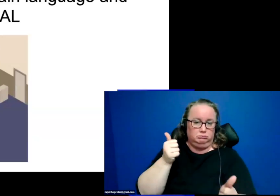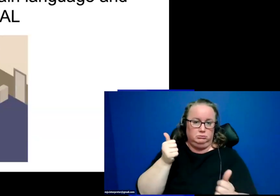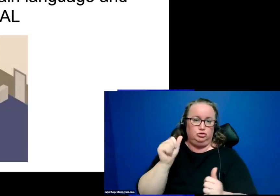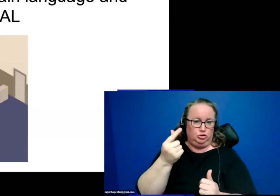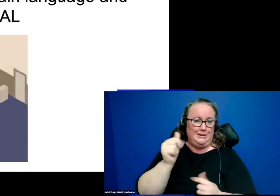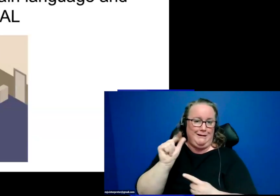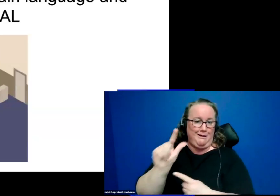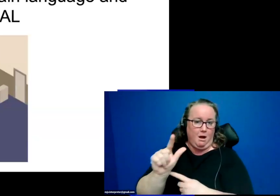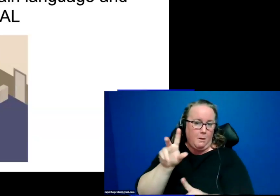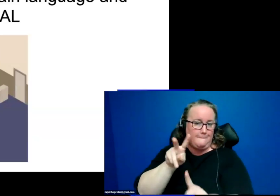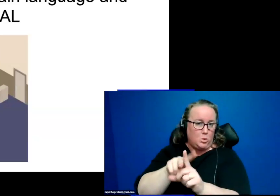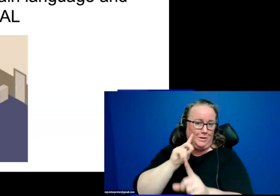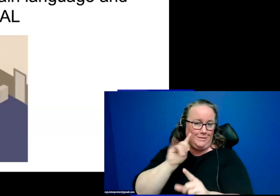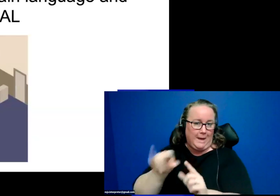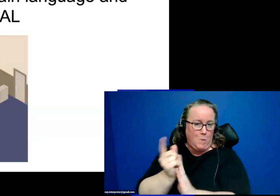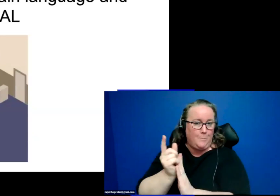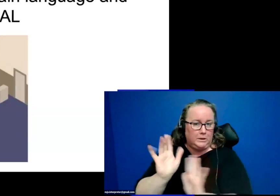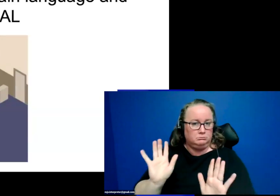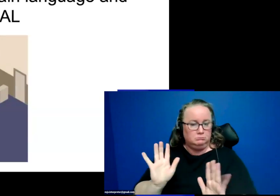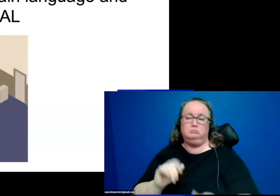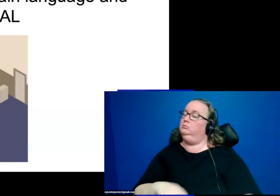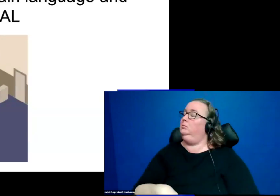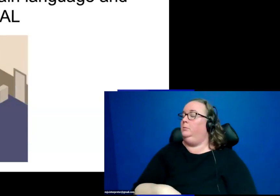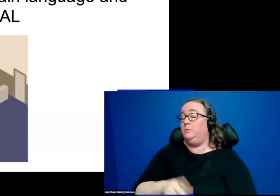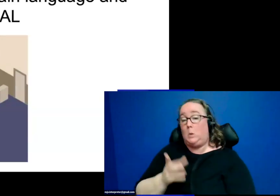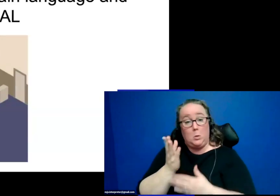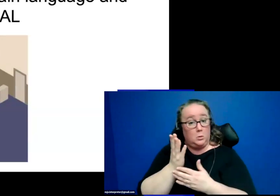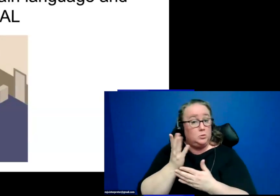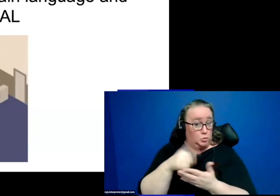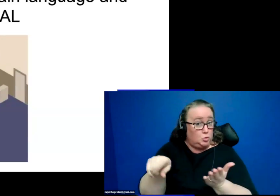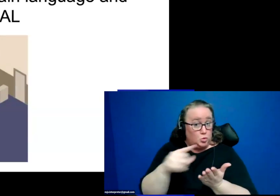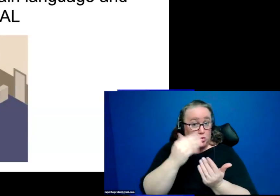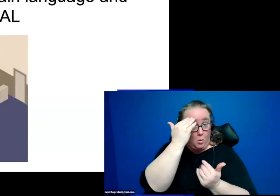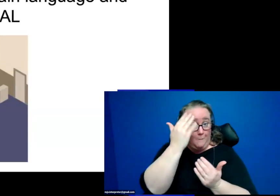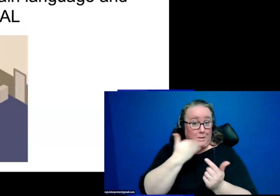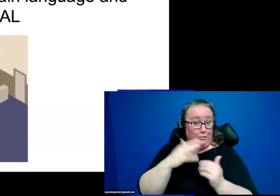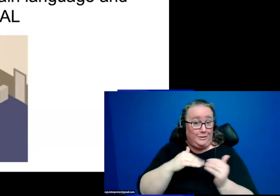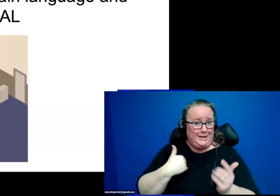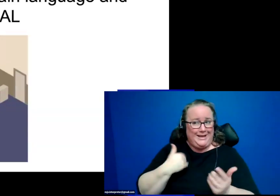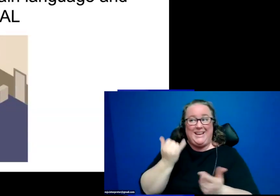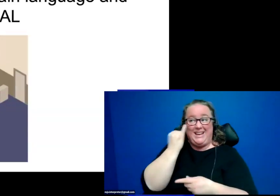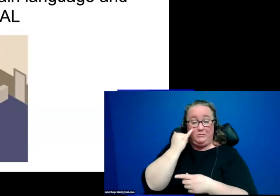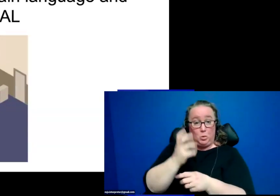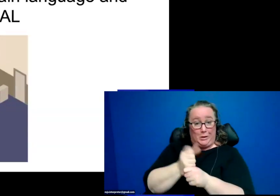And you all probably know this better than I do. Once you have a GAL, even if the GALs,